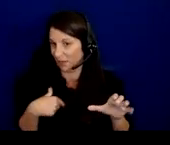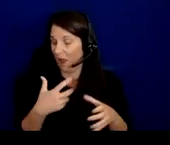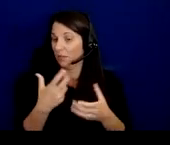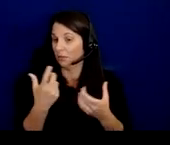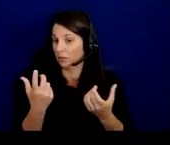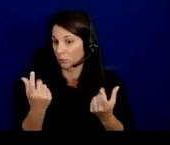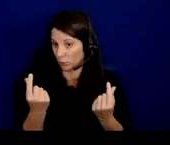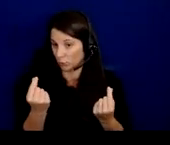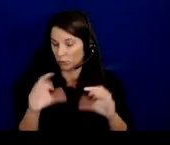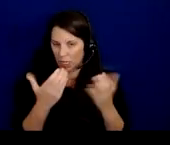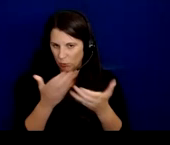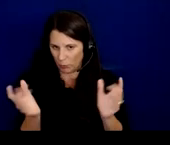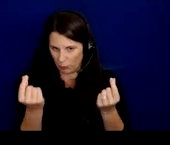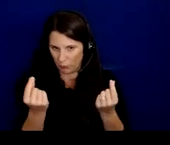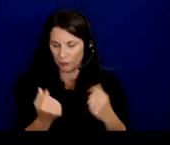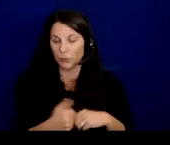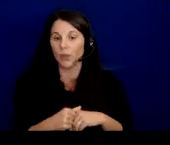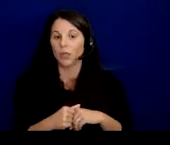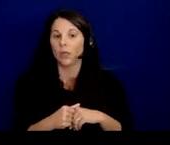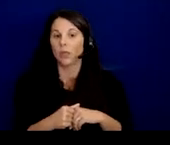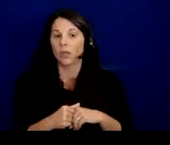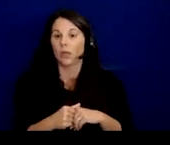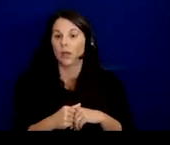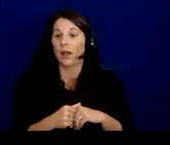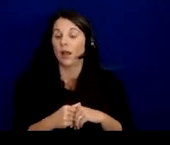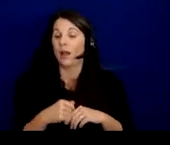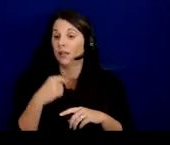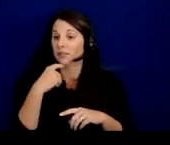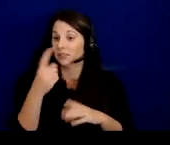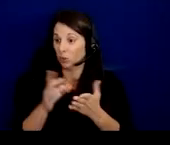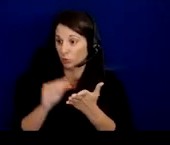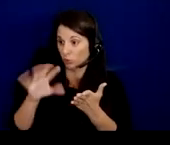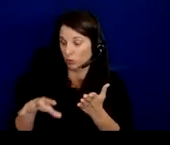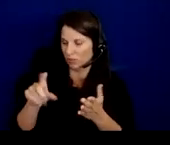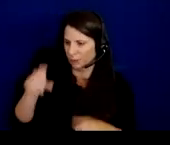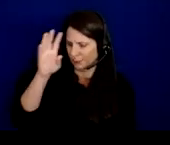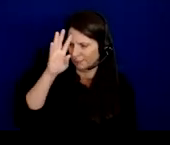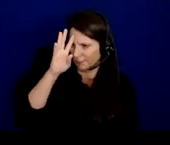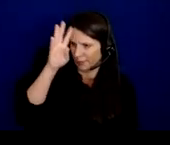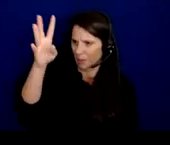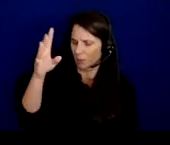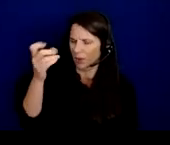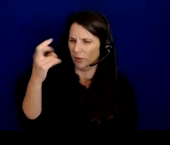is to have students come up with or identify issues that are either facing the campus or facing the community.